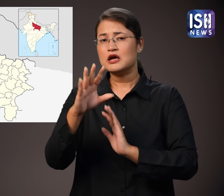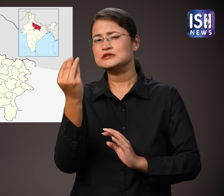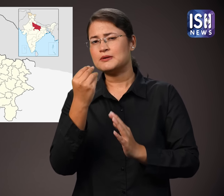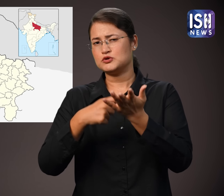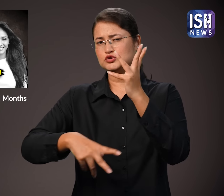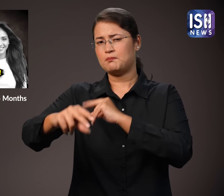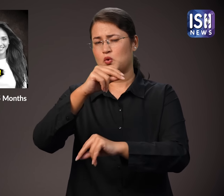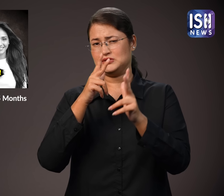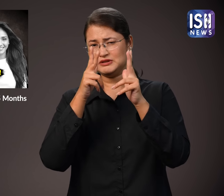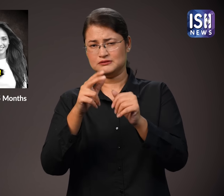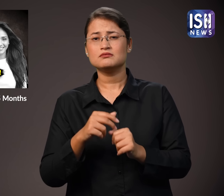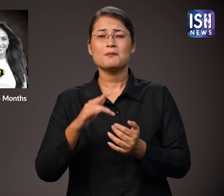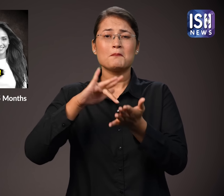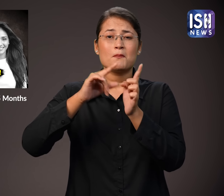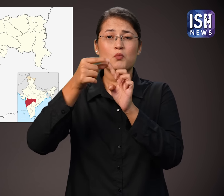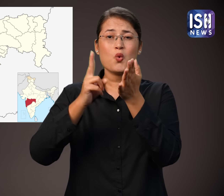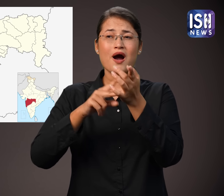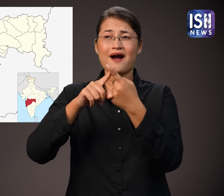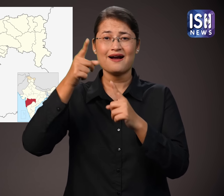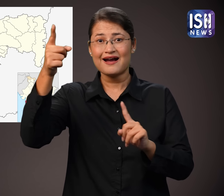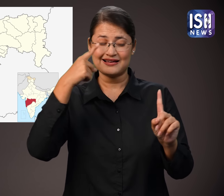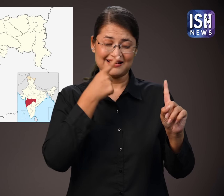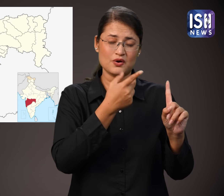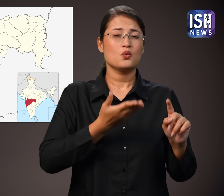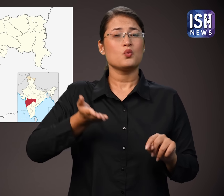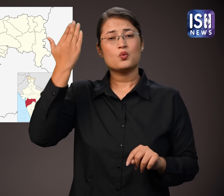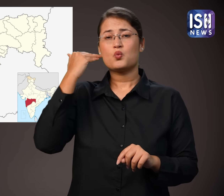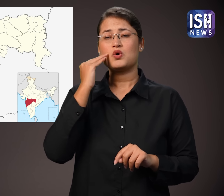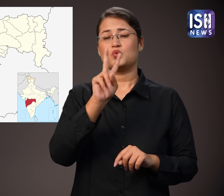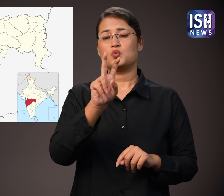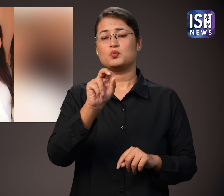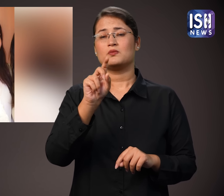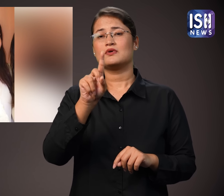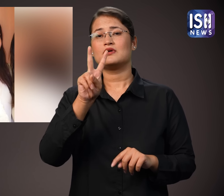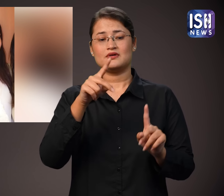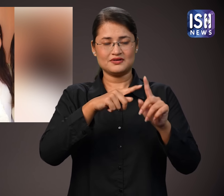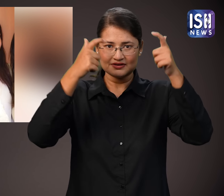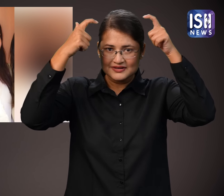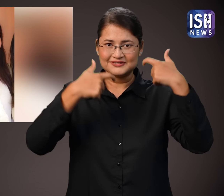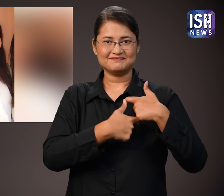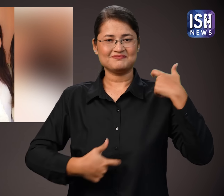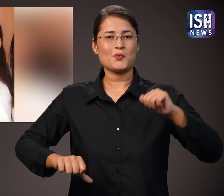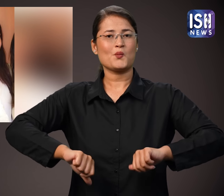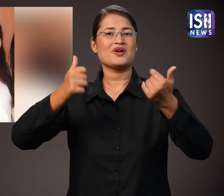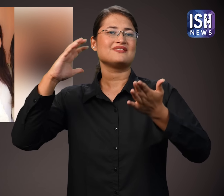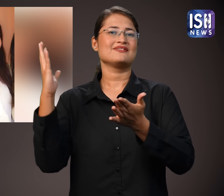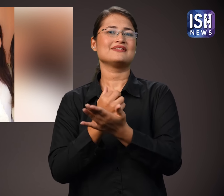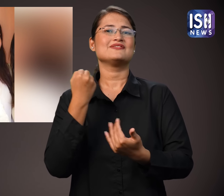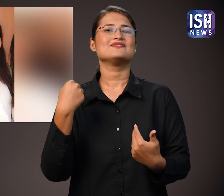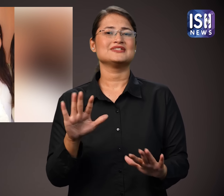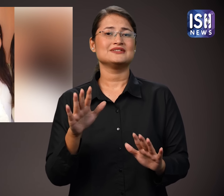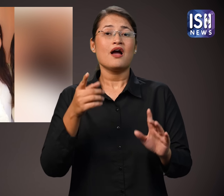Some reports say she was also known as former “Miss Pune 2012”.